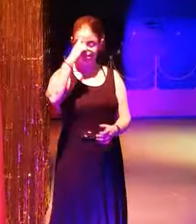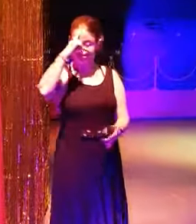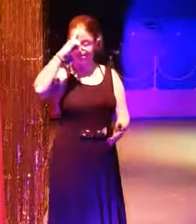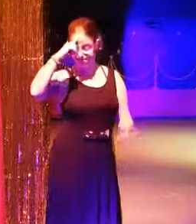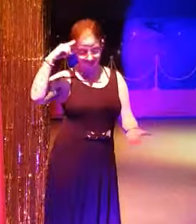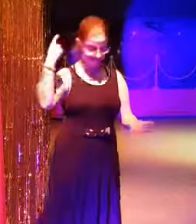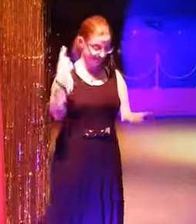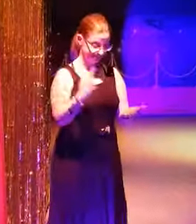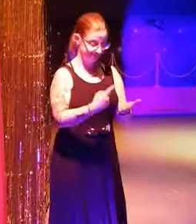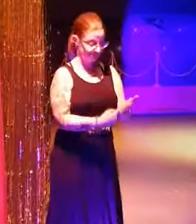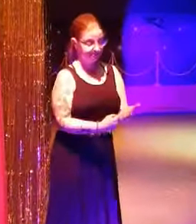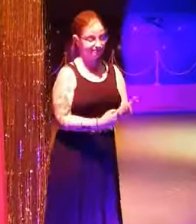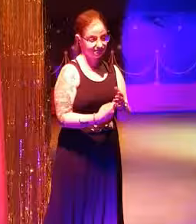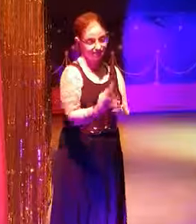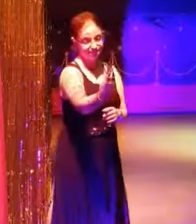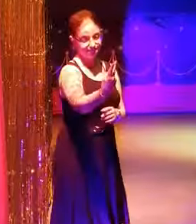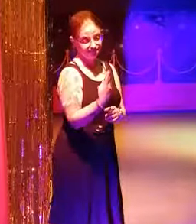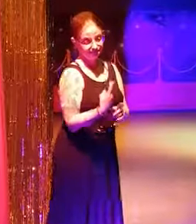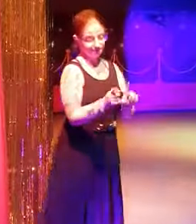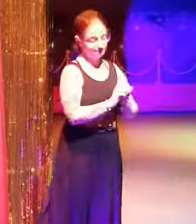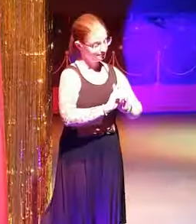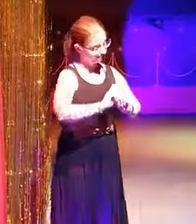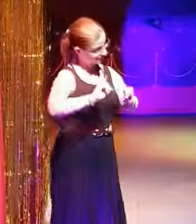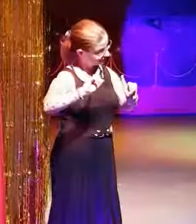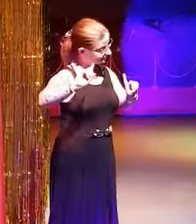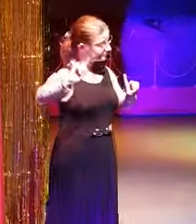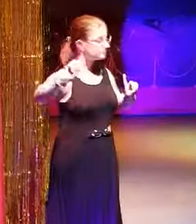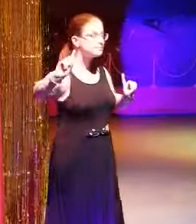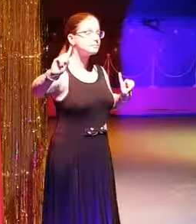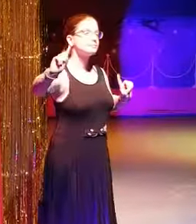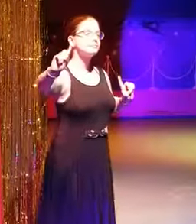So I made up my mind, it must come to an end